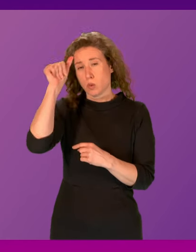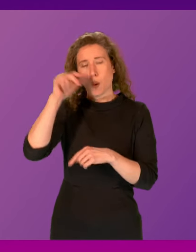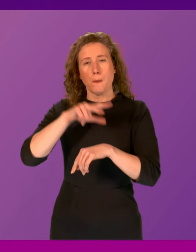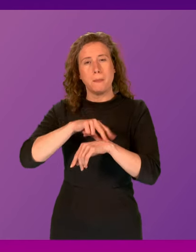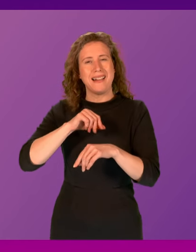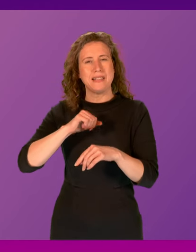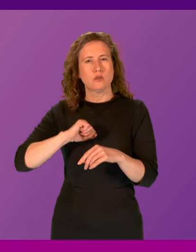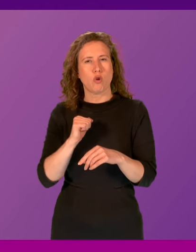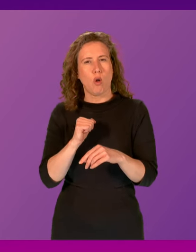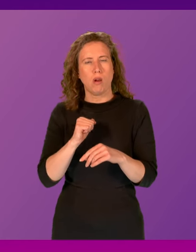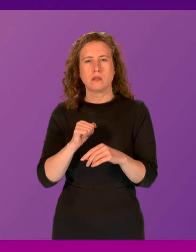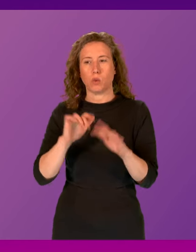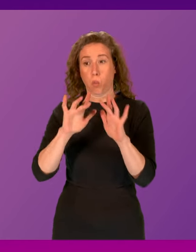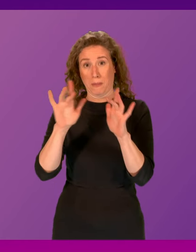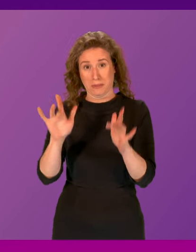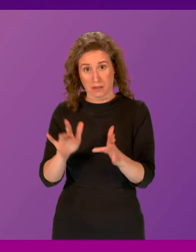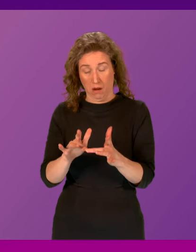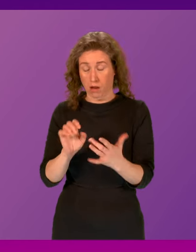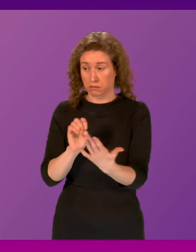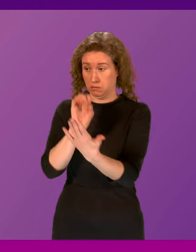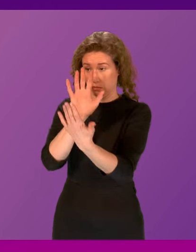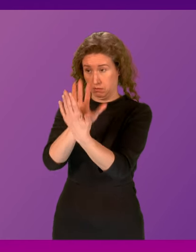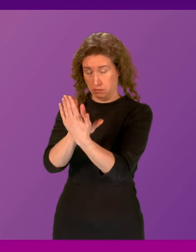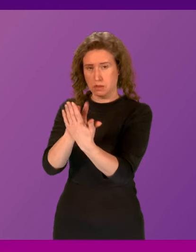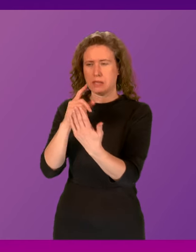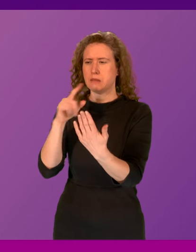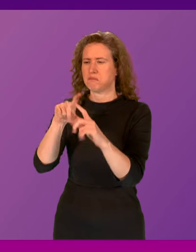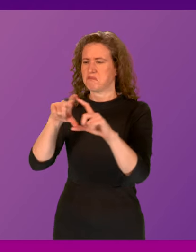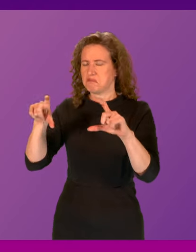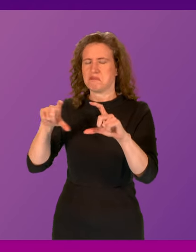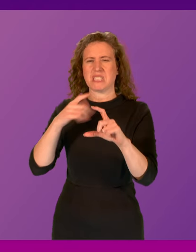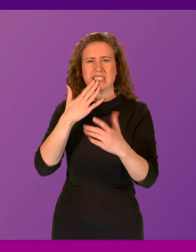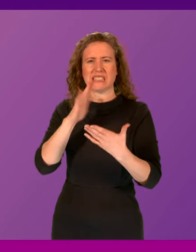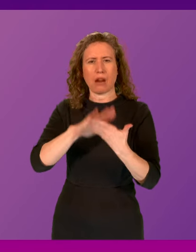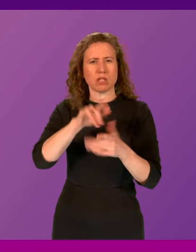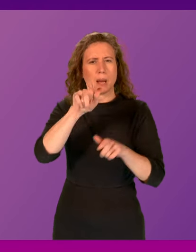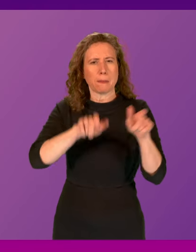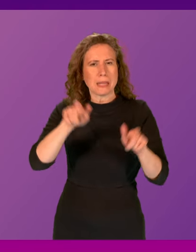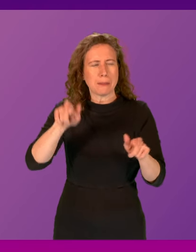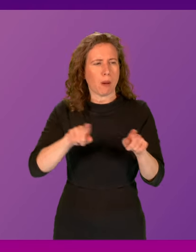explicitly stereotypes young working-class men from constituencies like mine and his